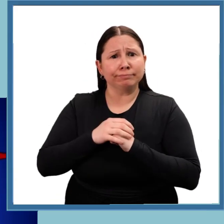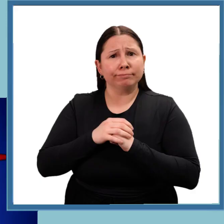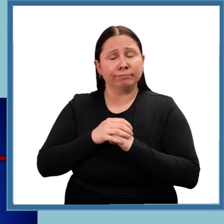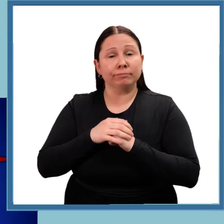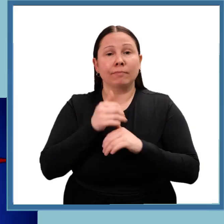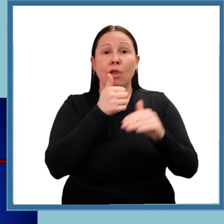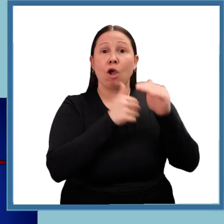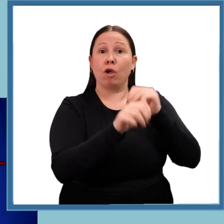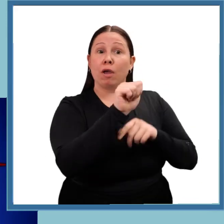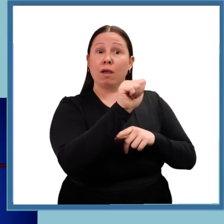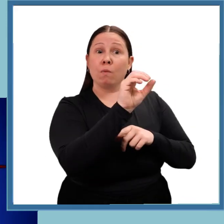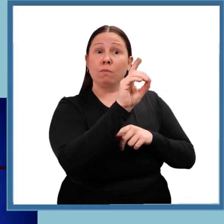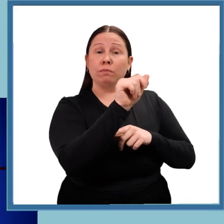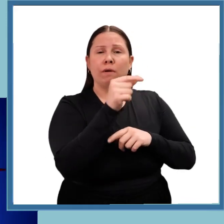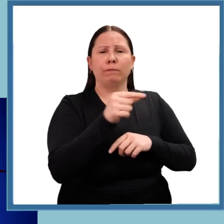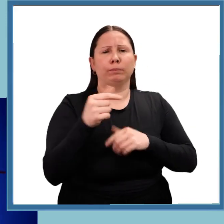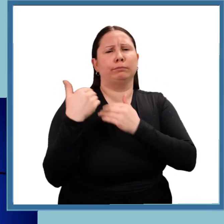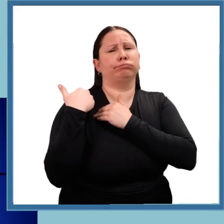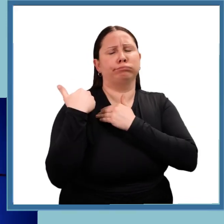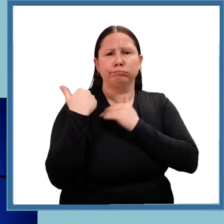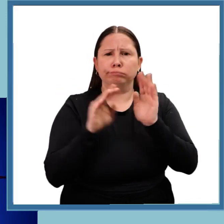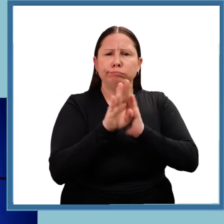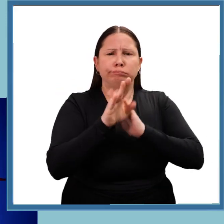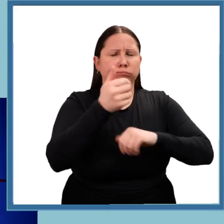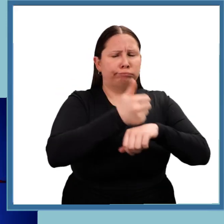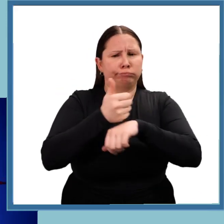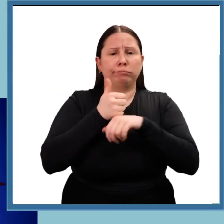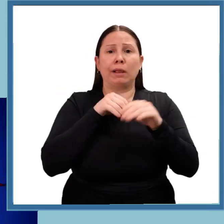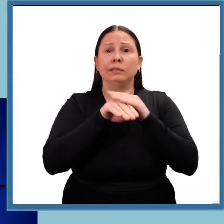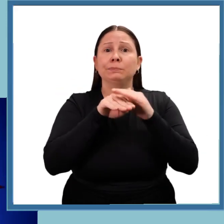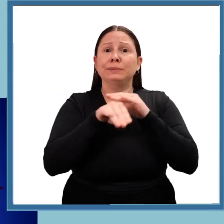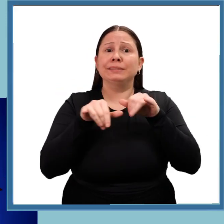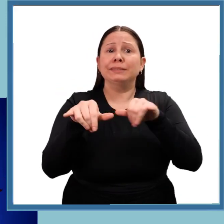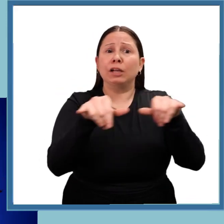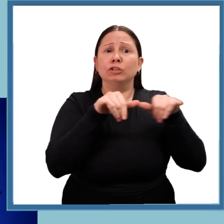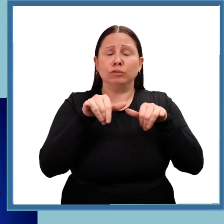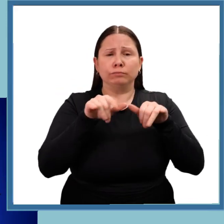Under the AODA, the government is responsible for developing and enforcing